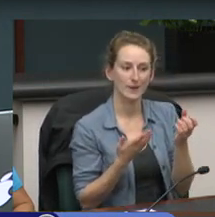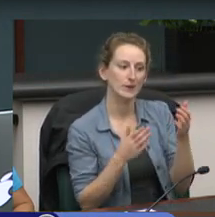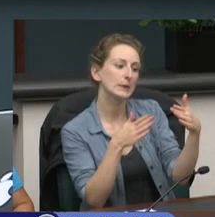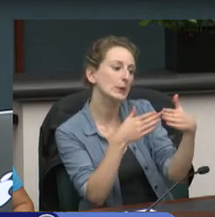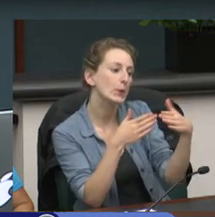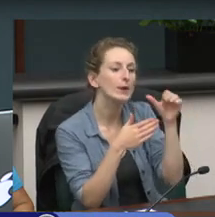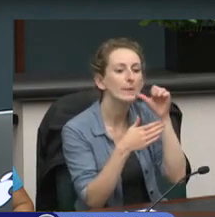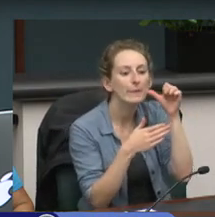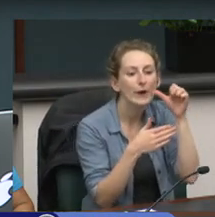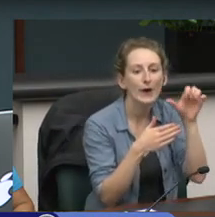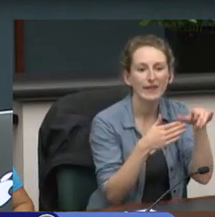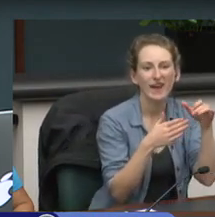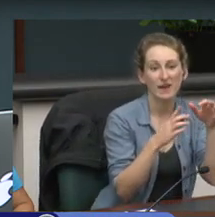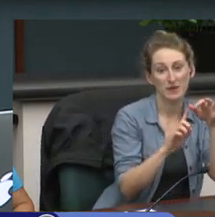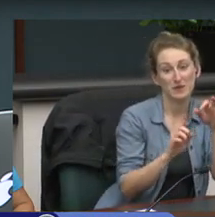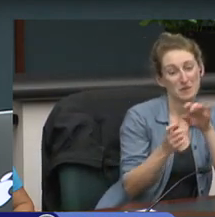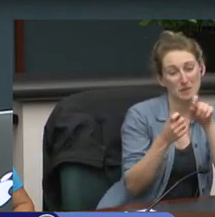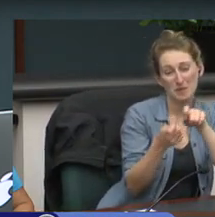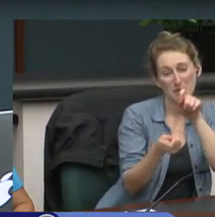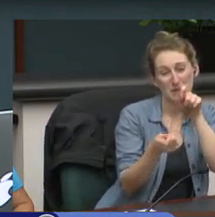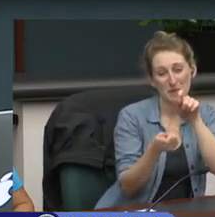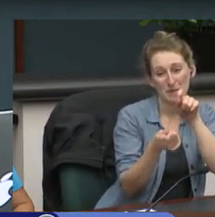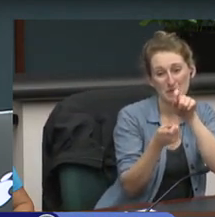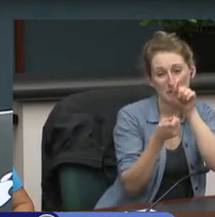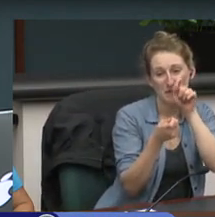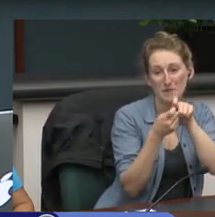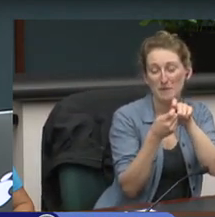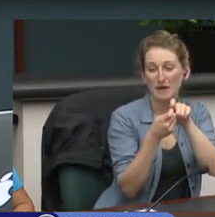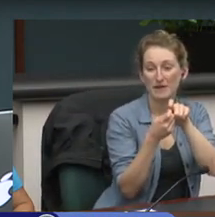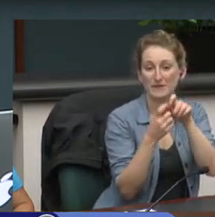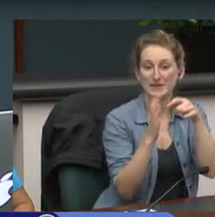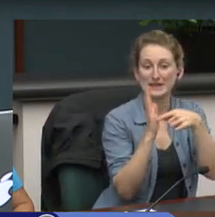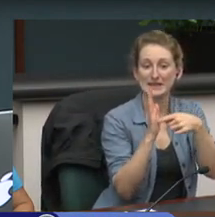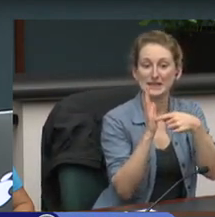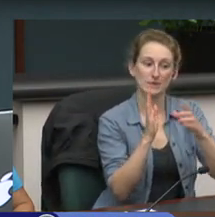the building on East second Street the former IG a former blooming foods a